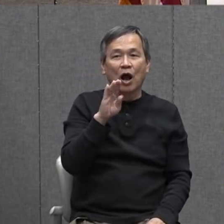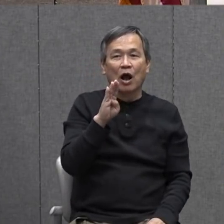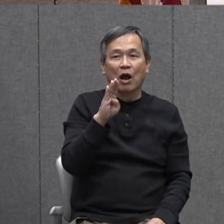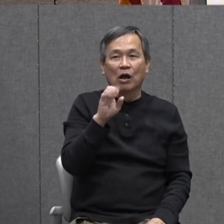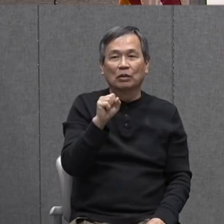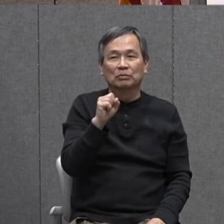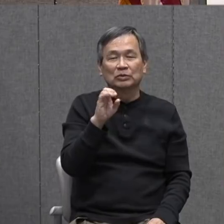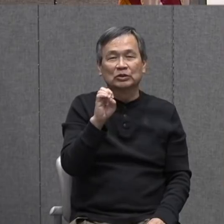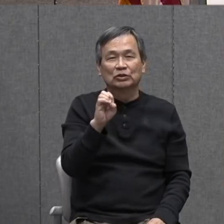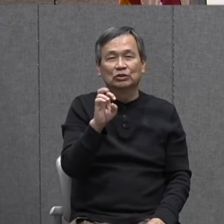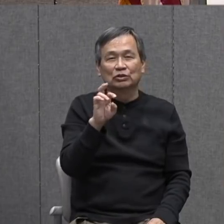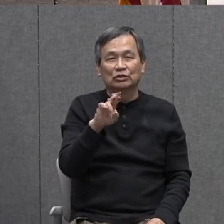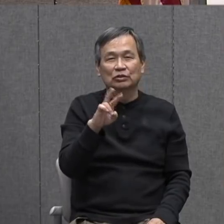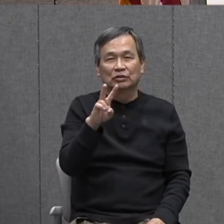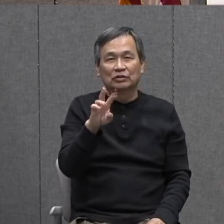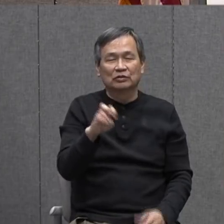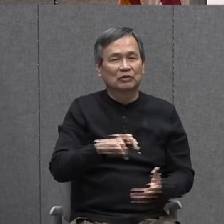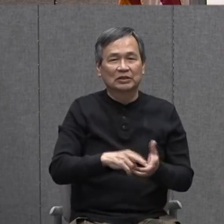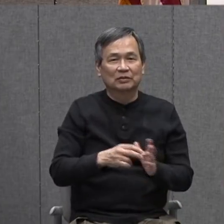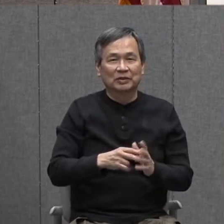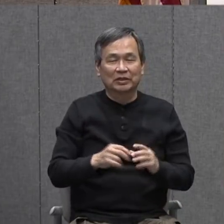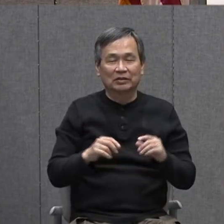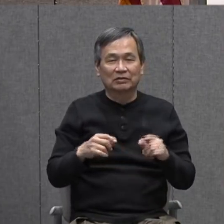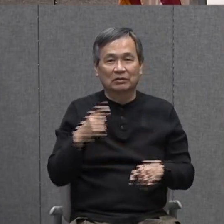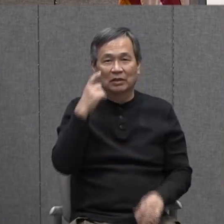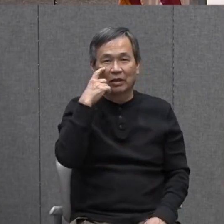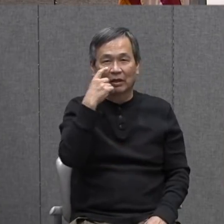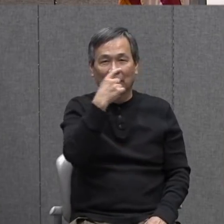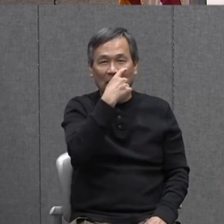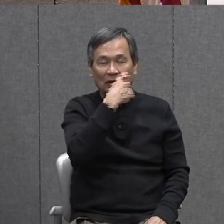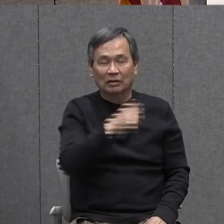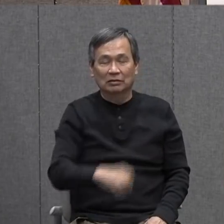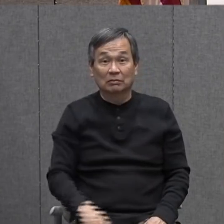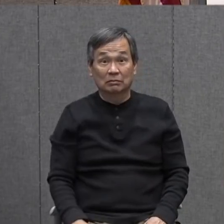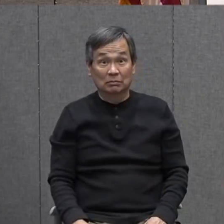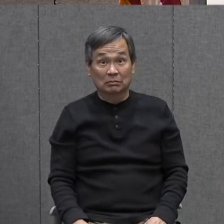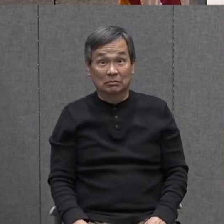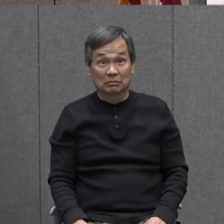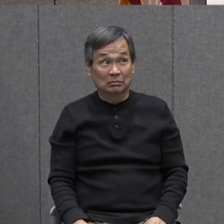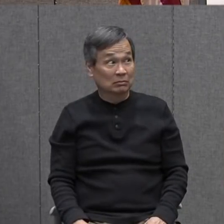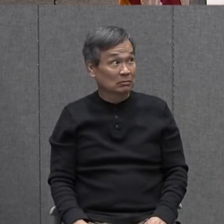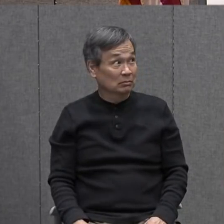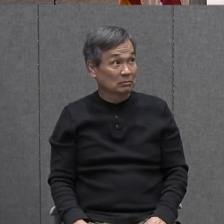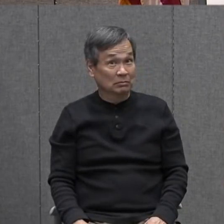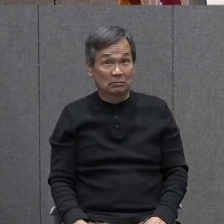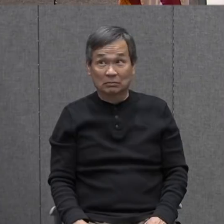Good, it's using your eyes to see the big, beautiful world around you.